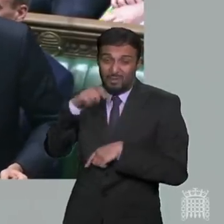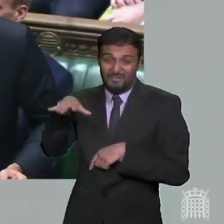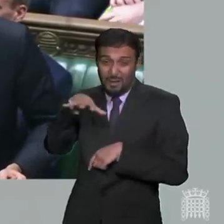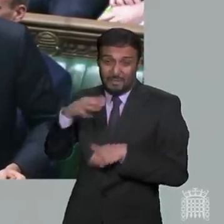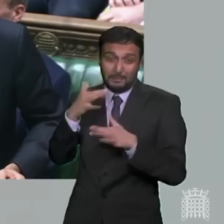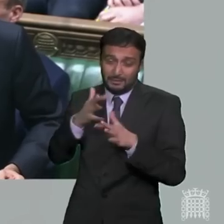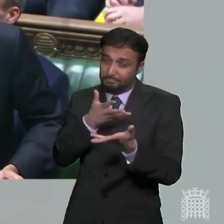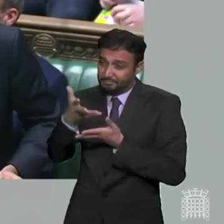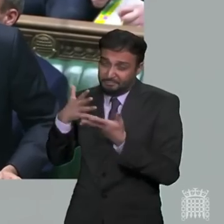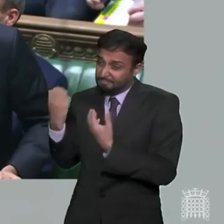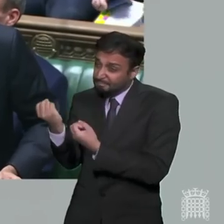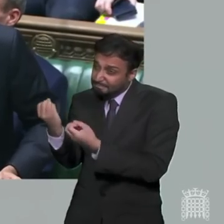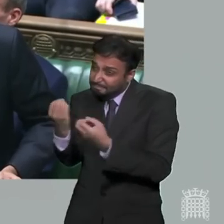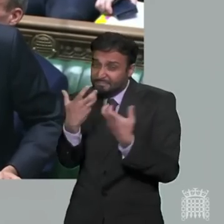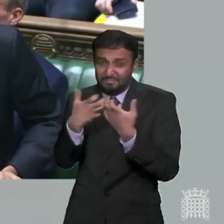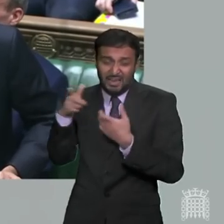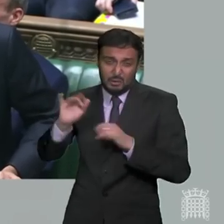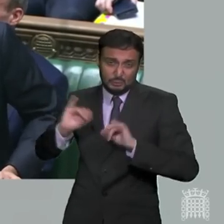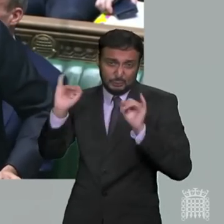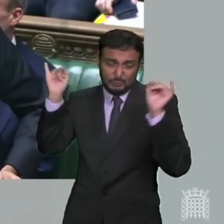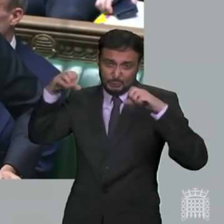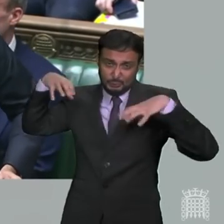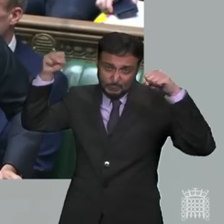I know that the whole House will be proud to know that we are providing millions of